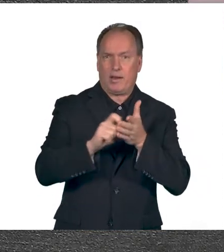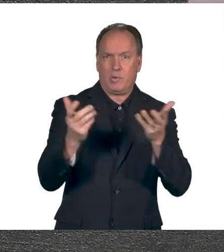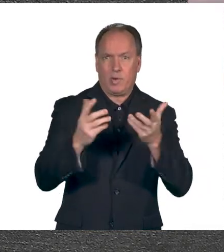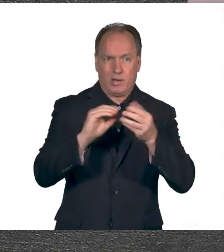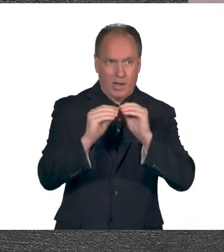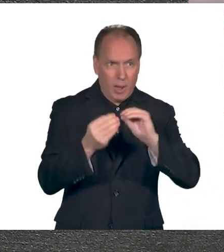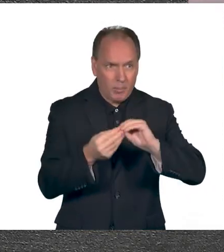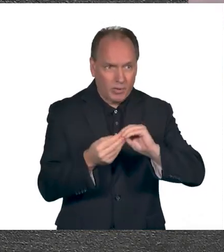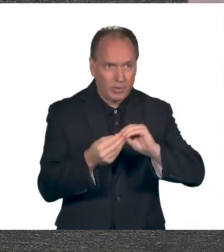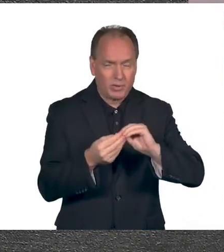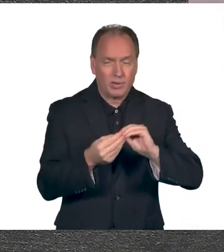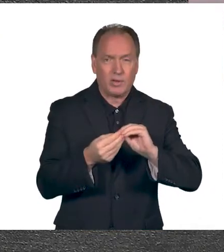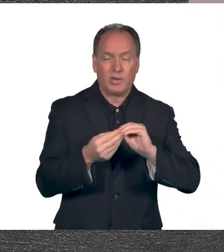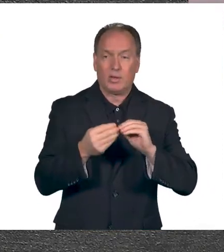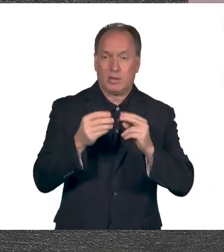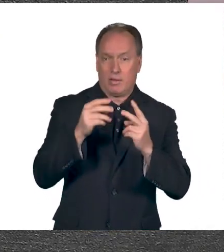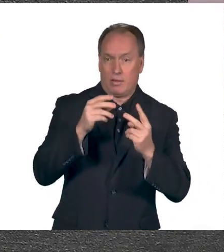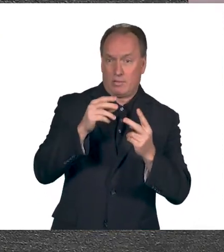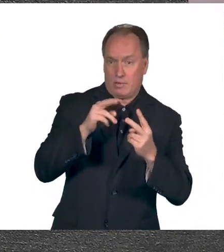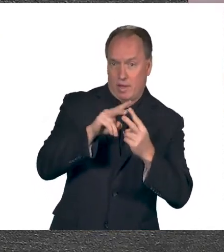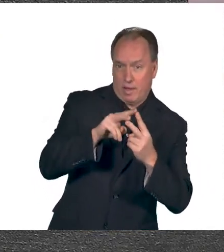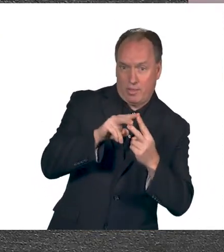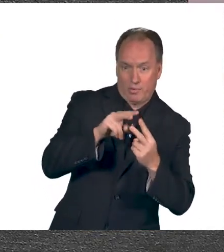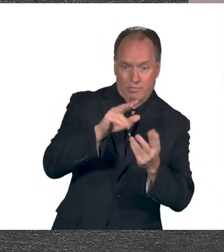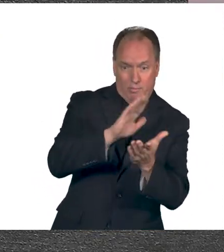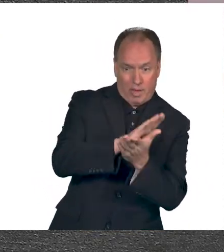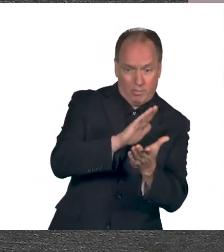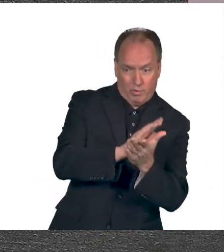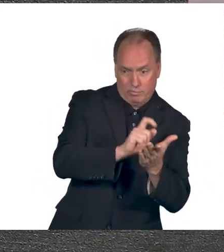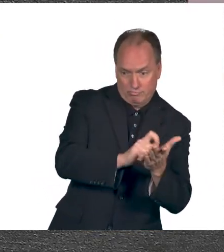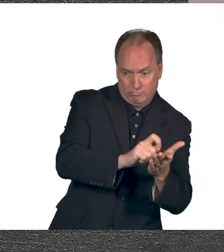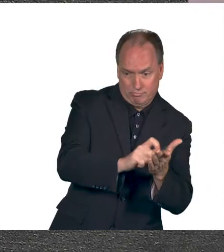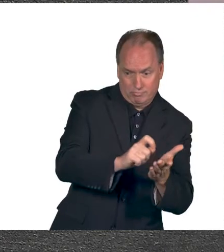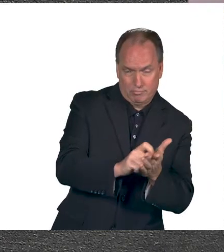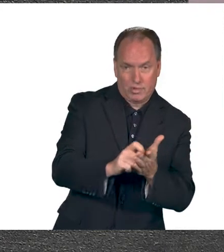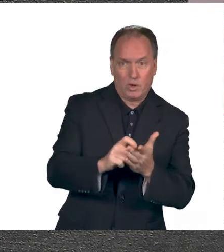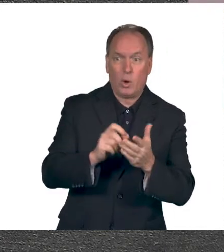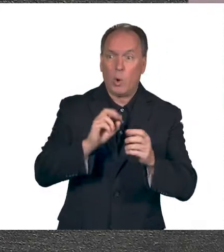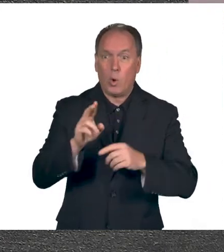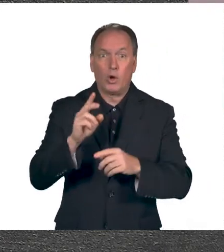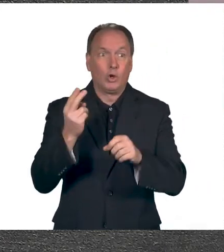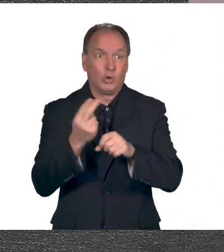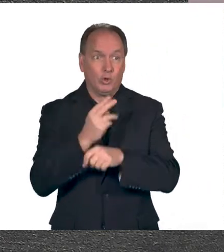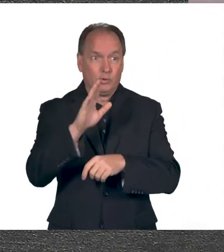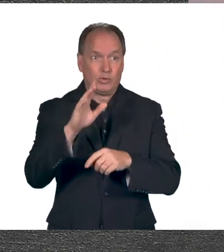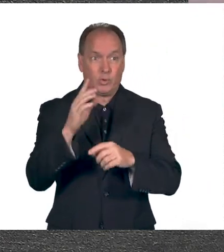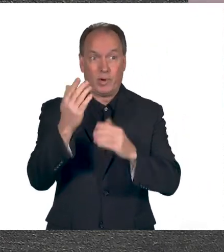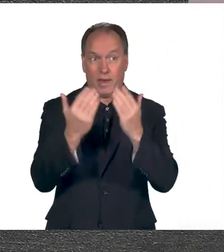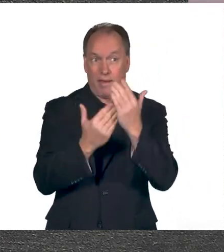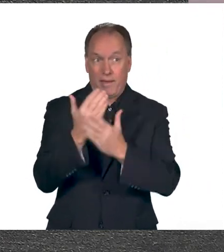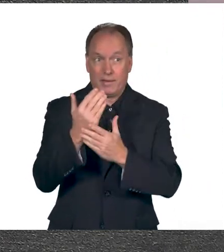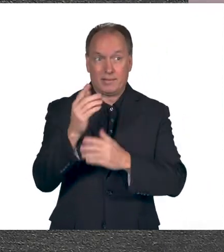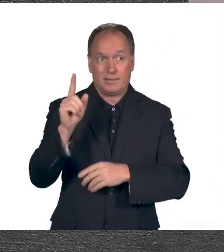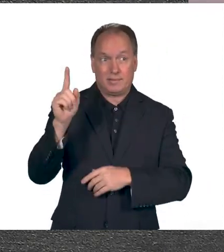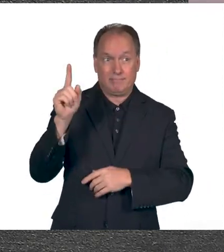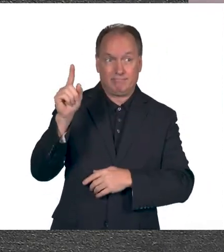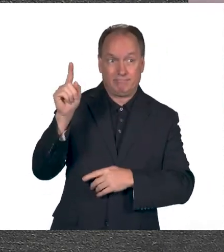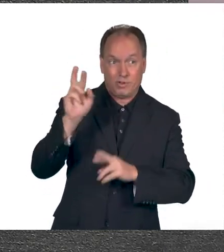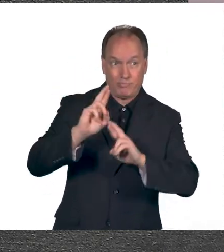of numbers, so you can either write on paper or with your trays or whether you're skywriters.